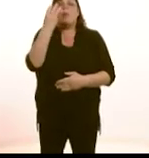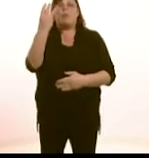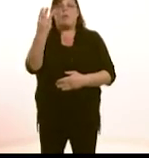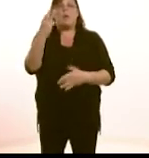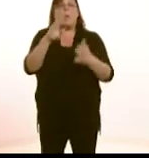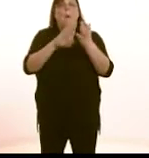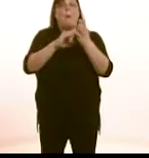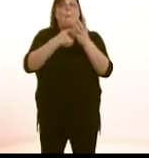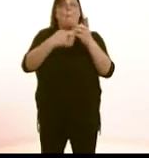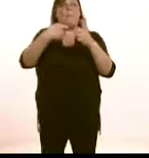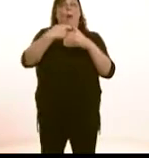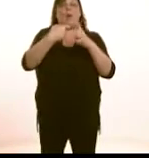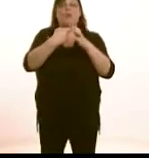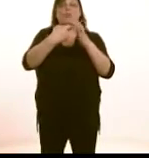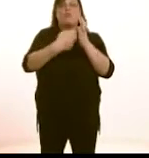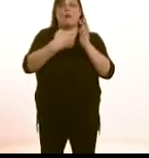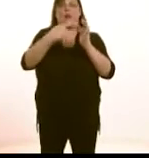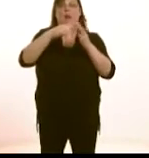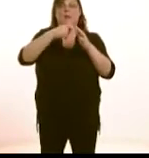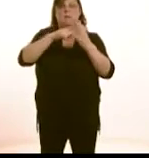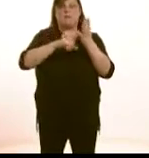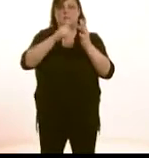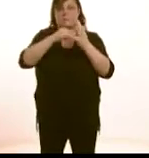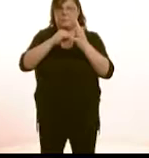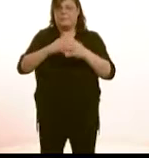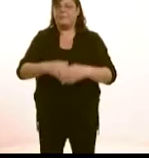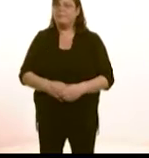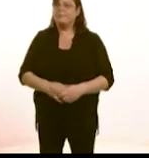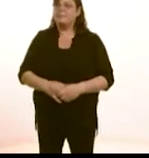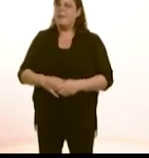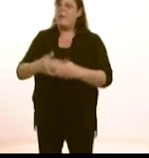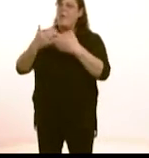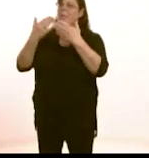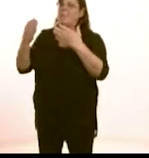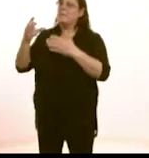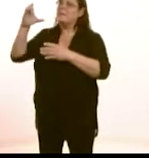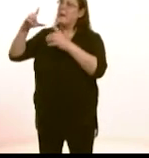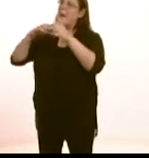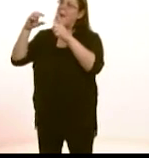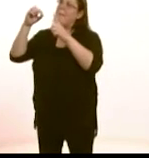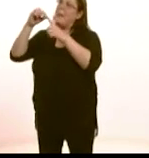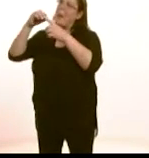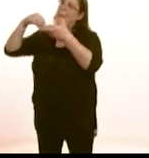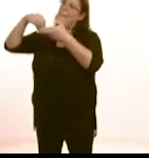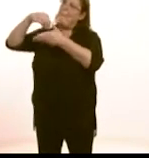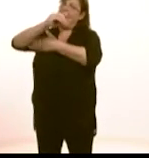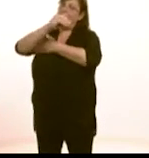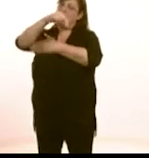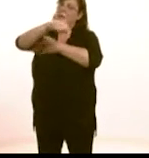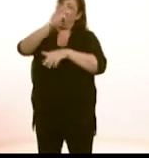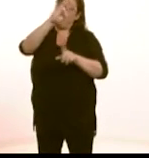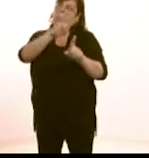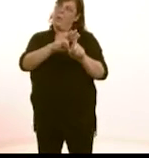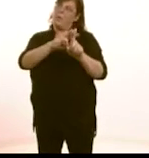Does the First Minister expect all current CAP payments made in Wales to be added permanently